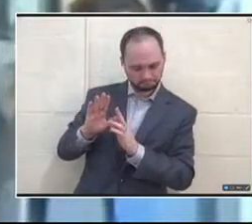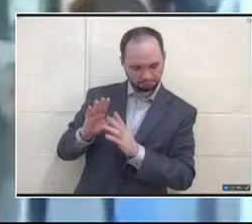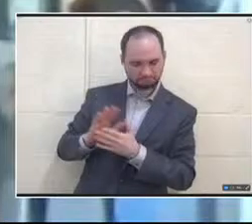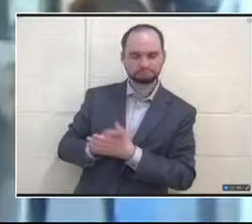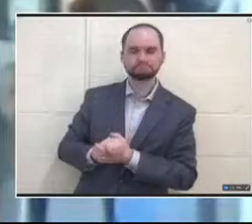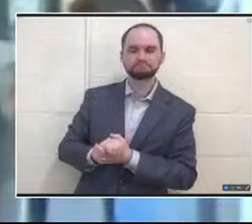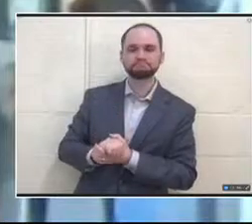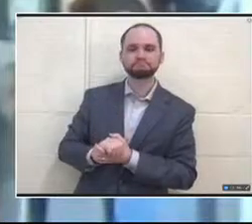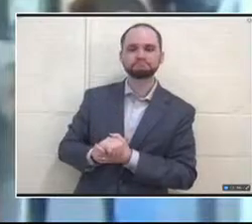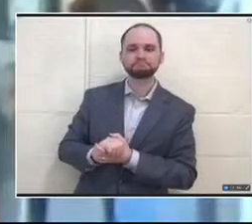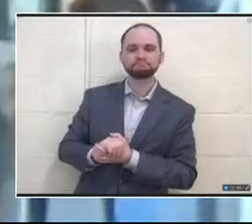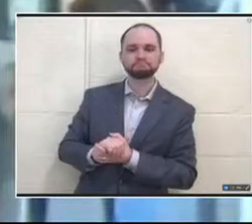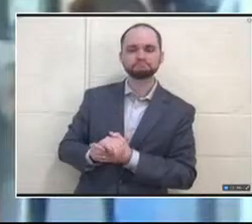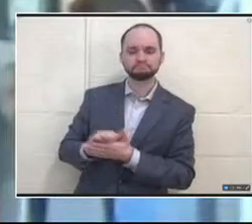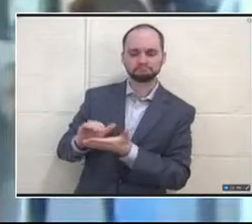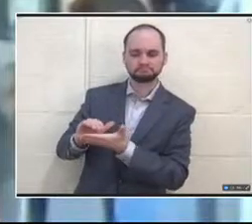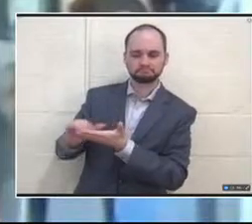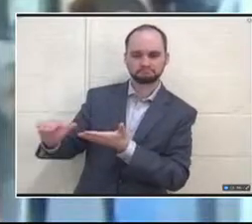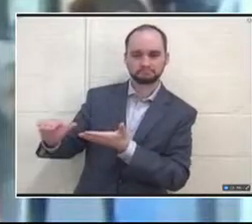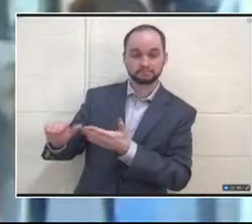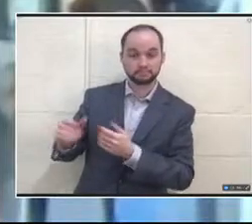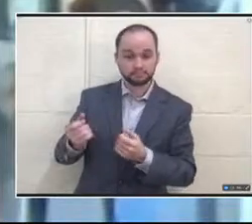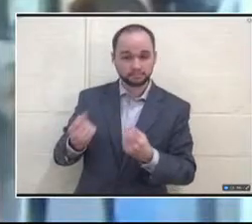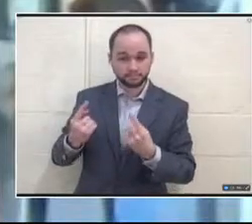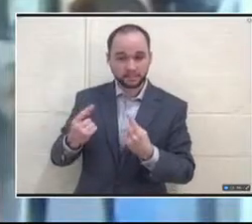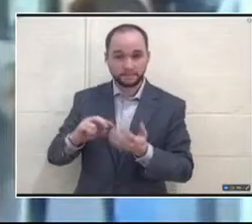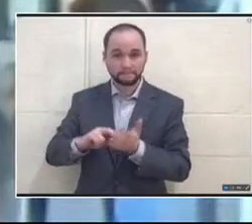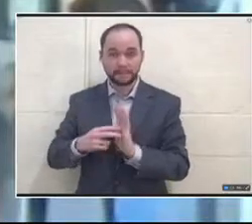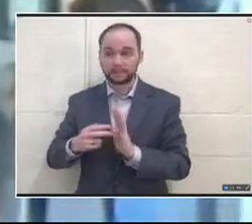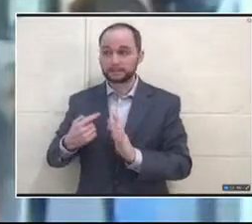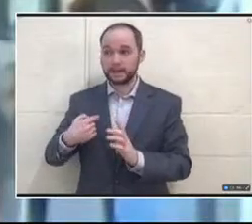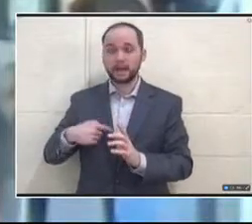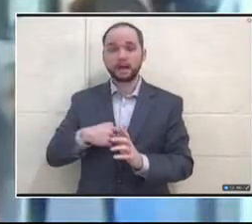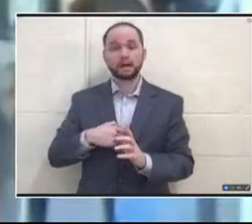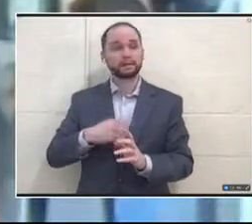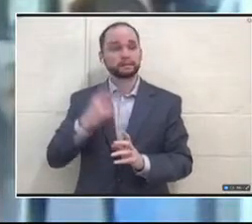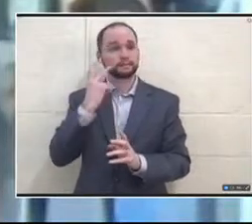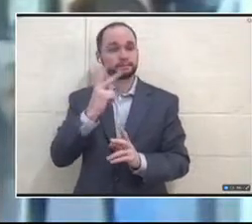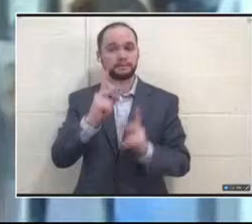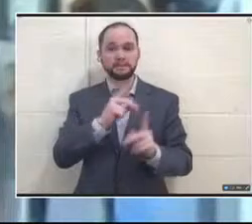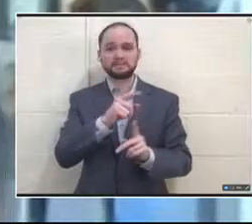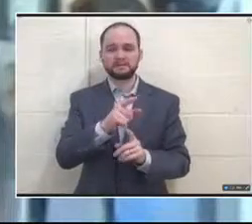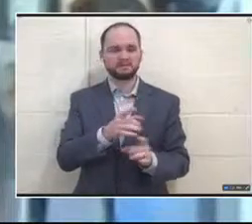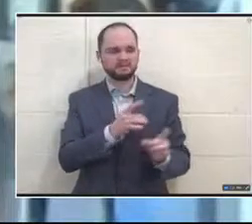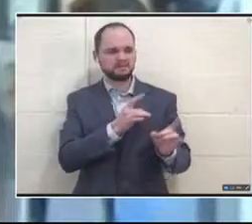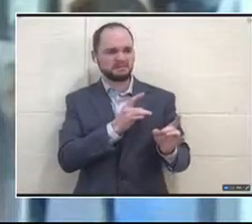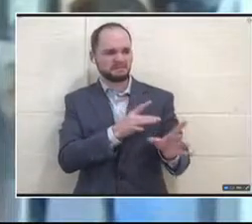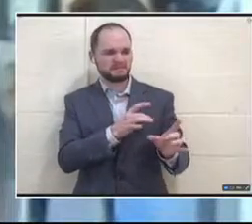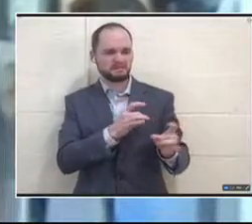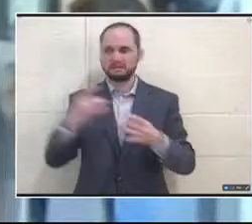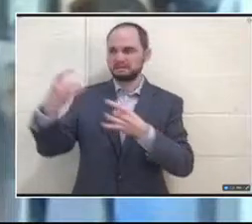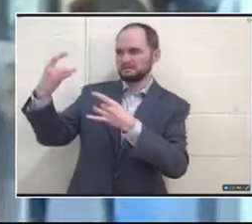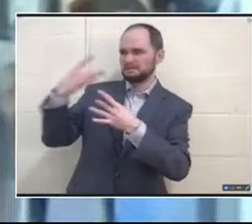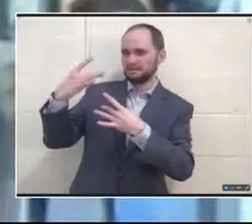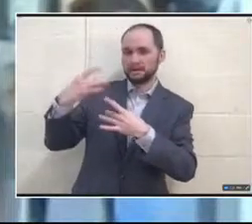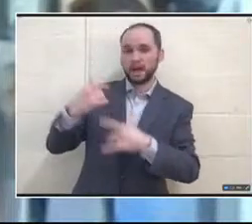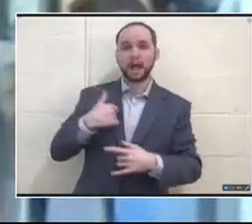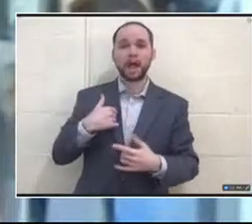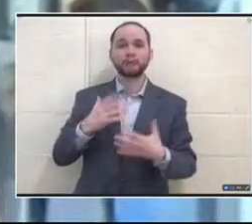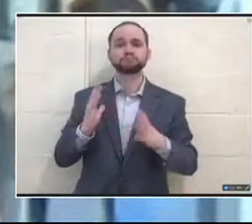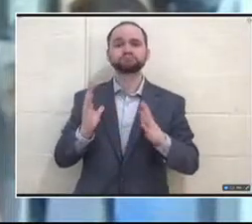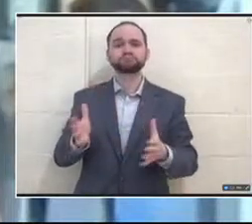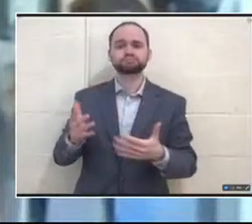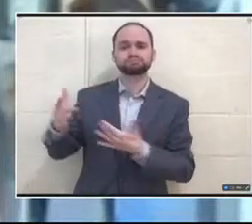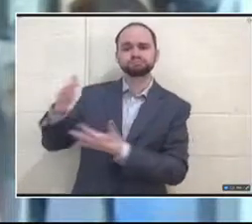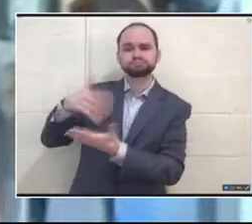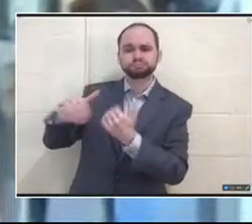to associate with people that displayed hate or malice against me, but I had to let that anger